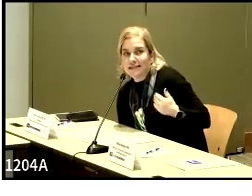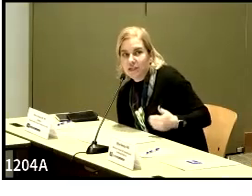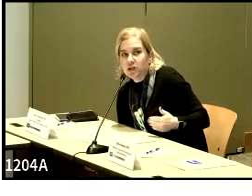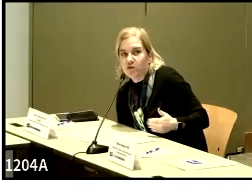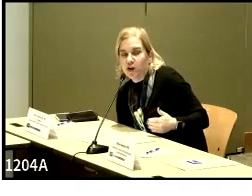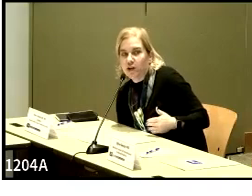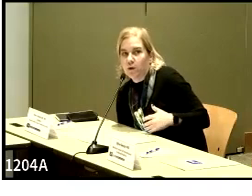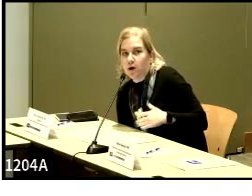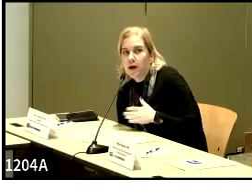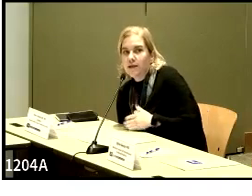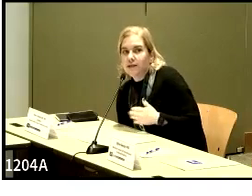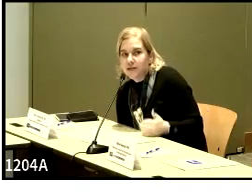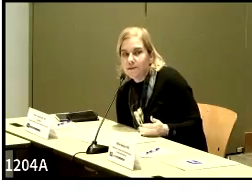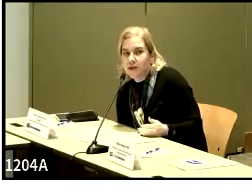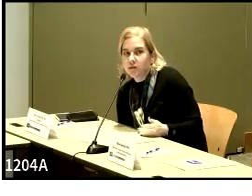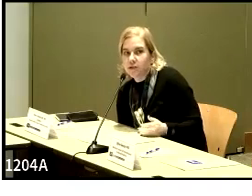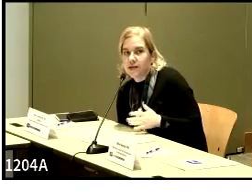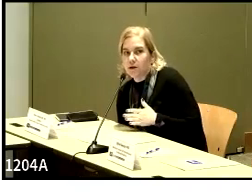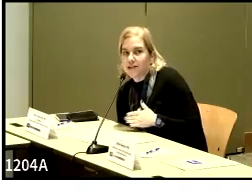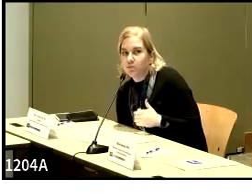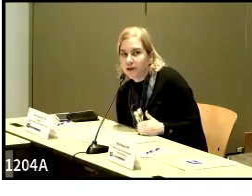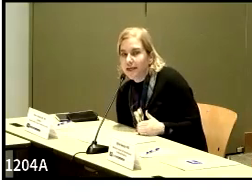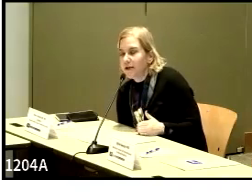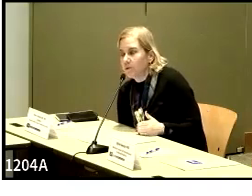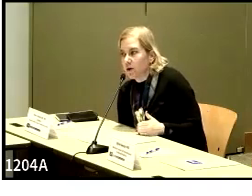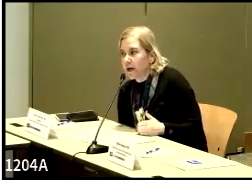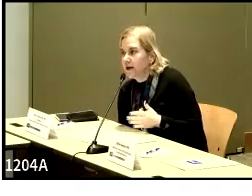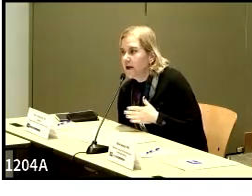in addition to the funded work, the team in the Injury Center has really been working